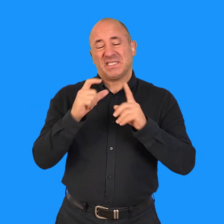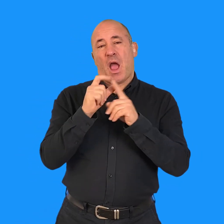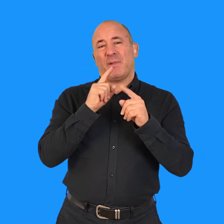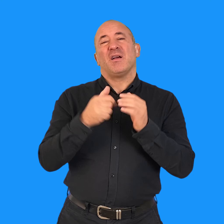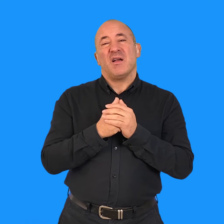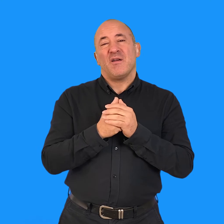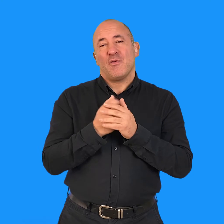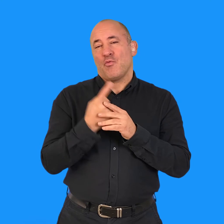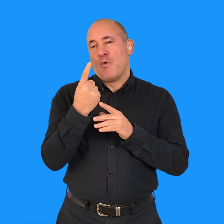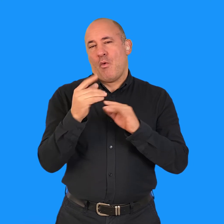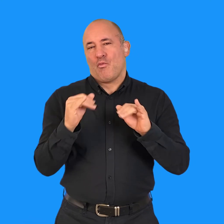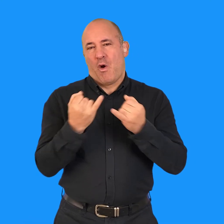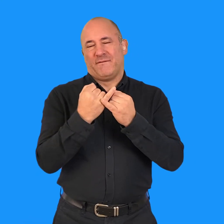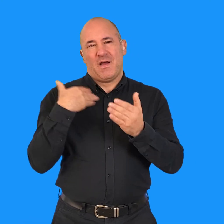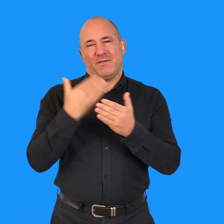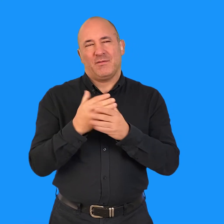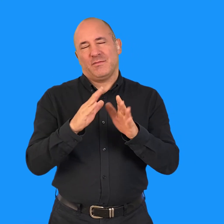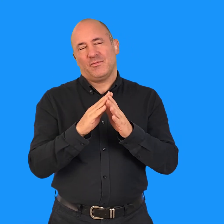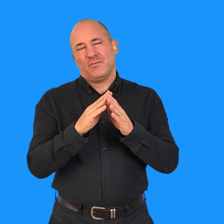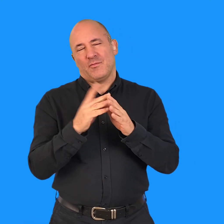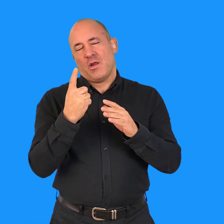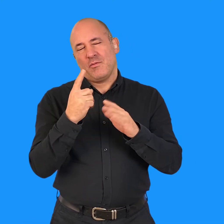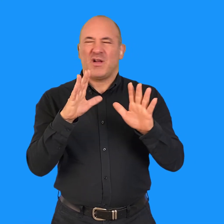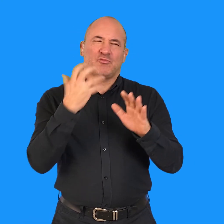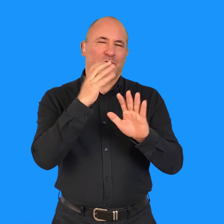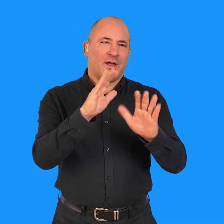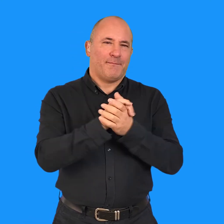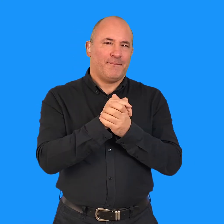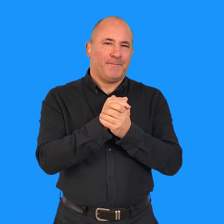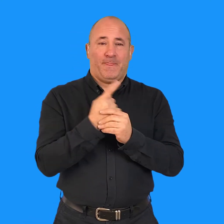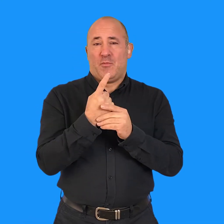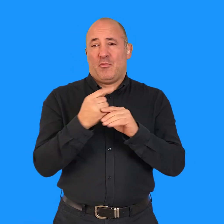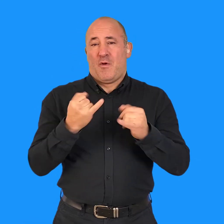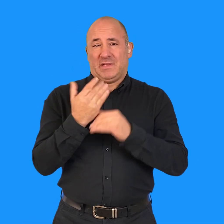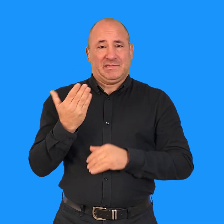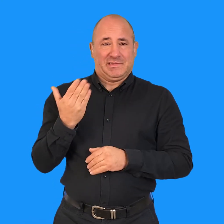The only conflict that we've ever had... Well, sorry, the only conflict we had recently